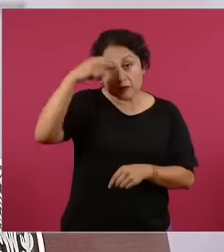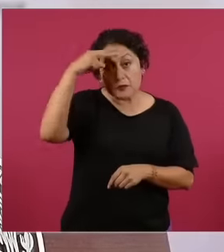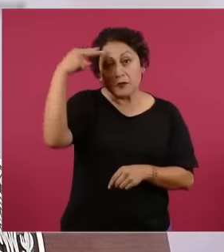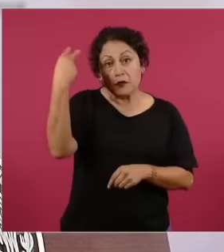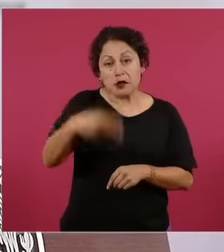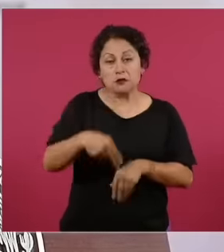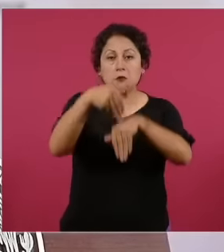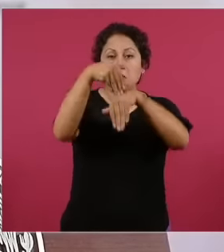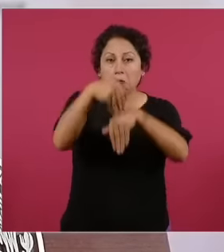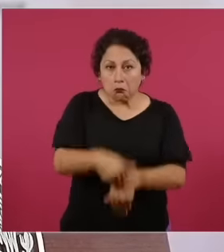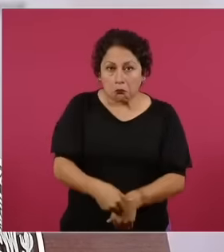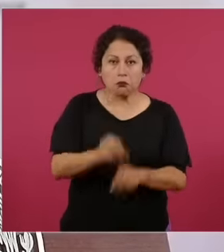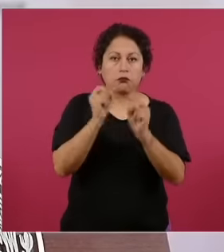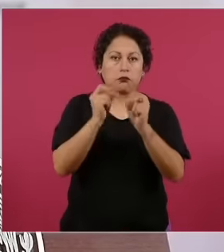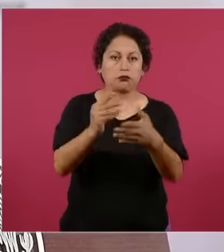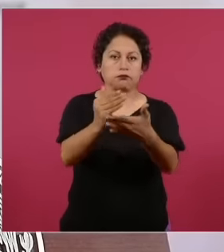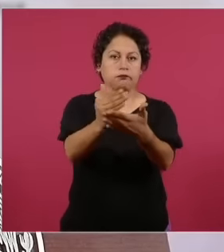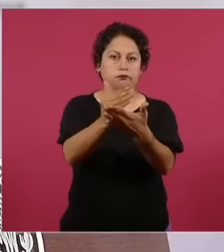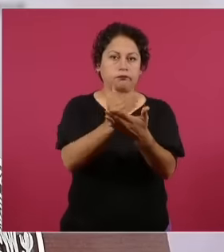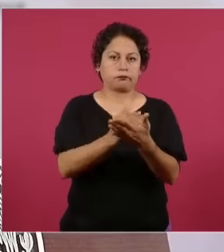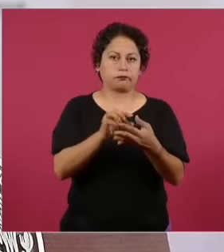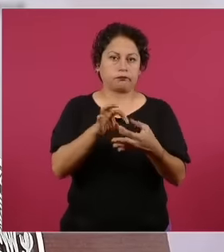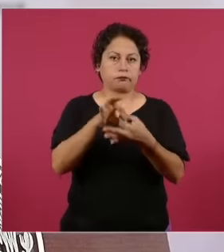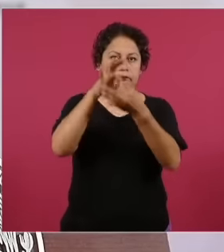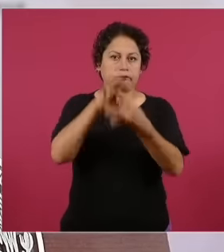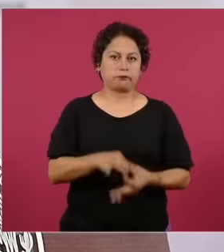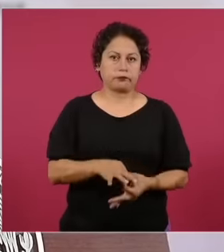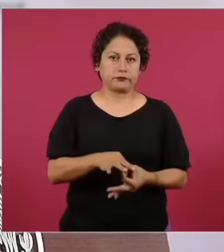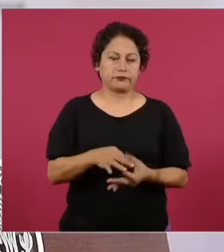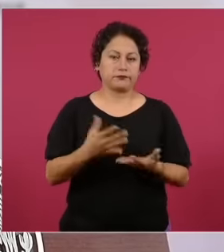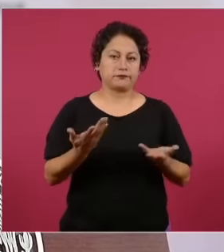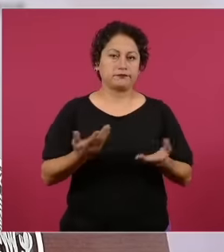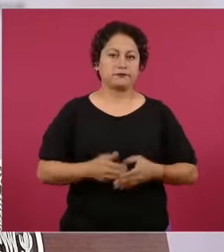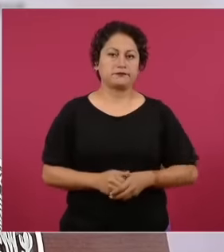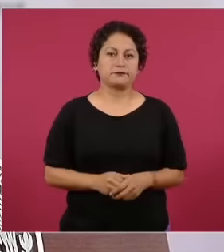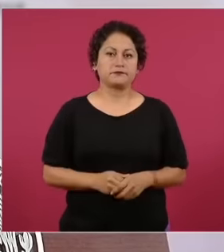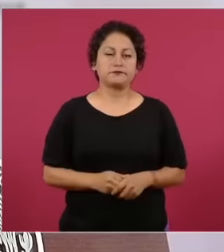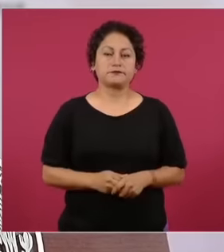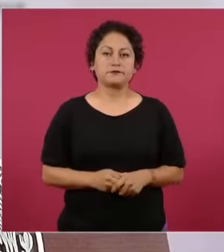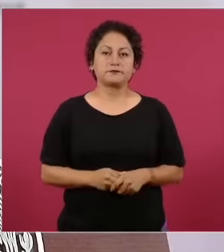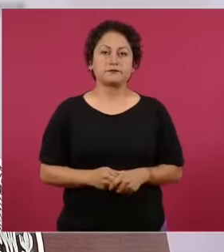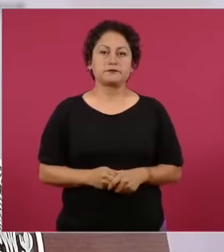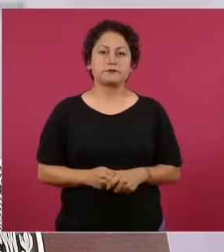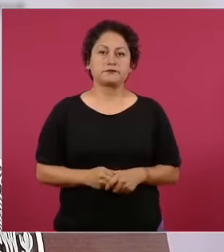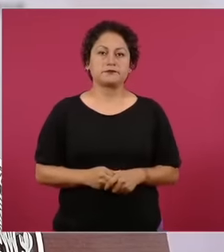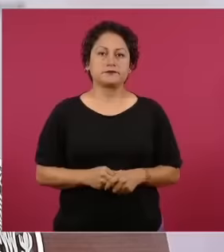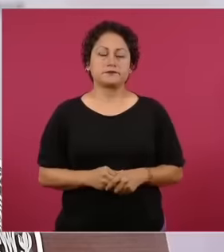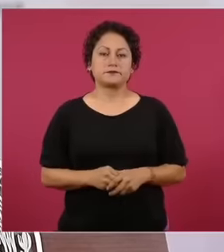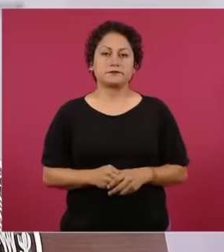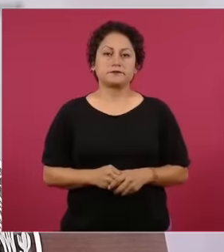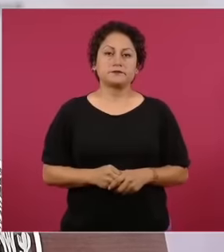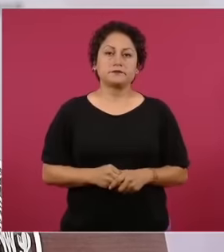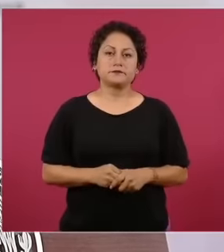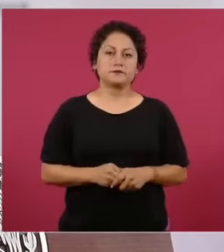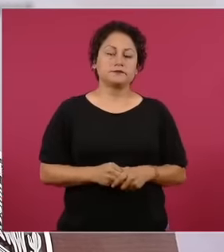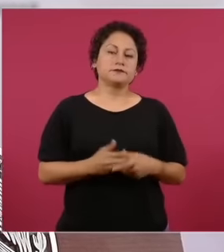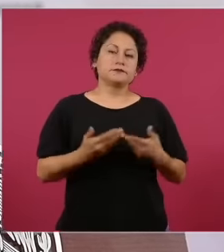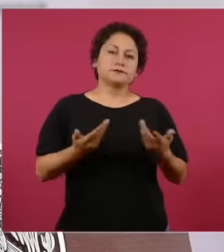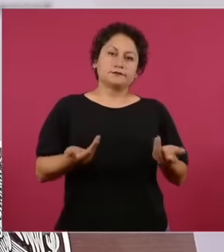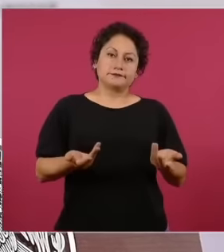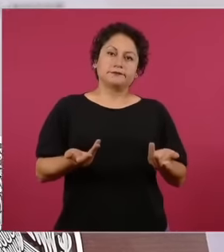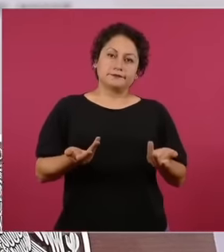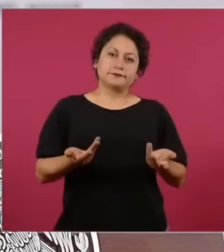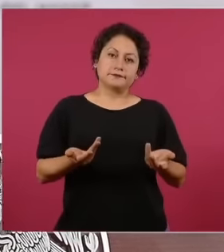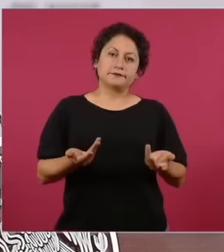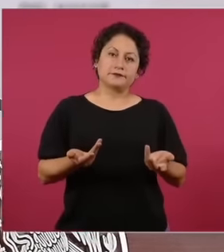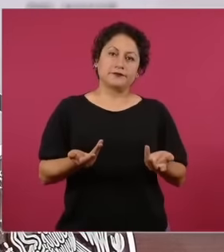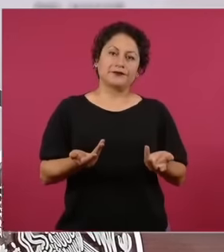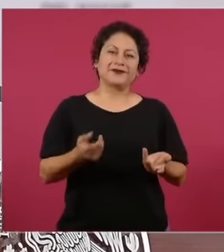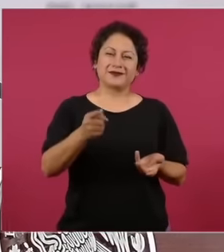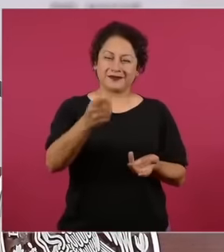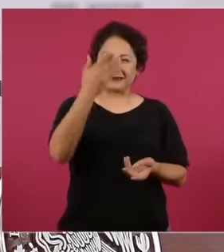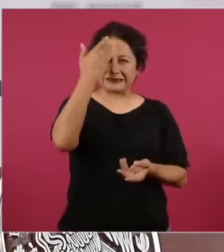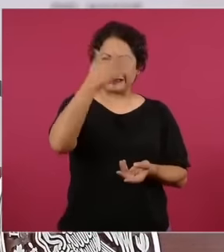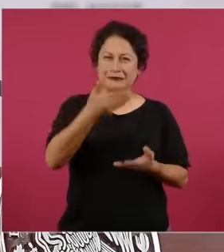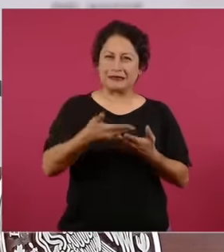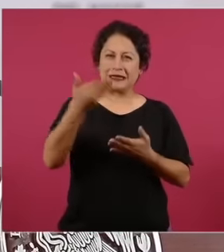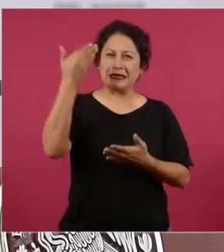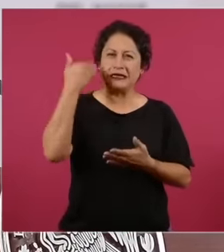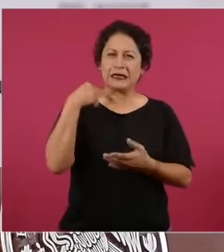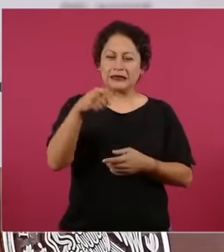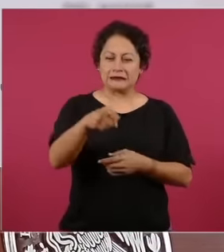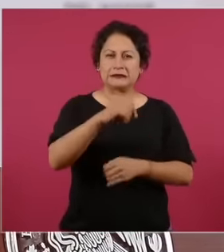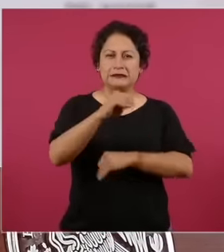governments , that's why they started with the letters of intent, then the so-called